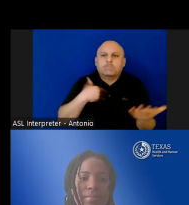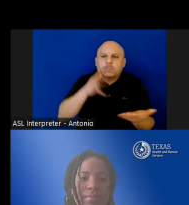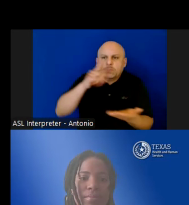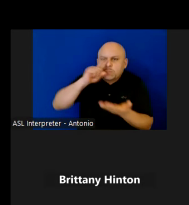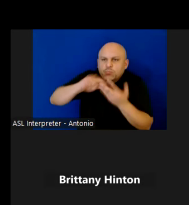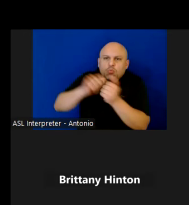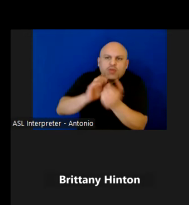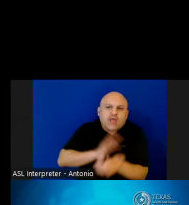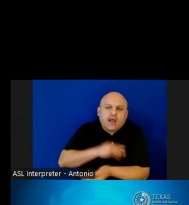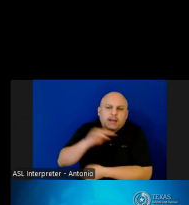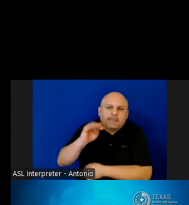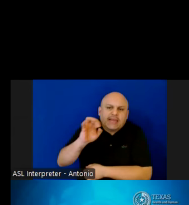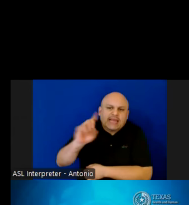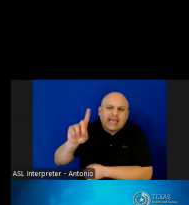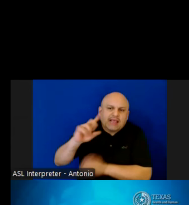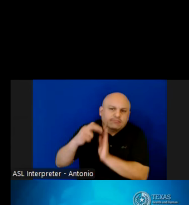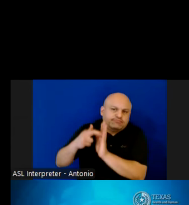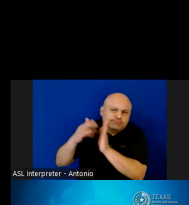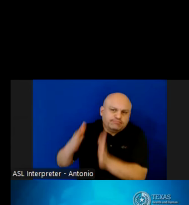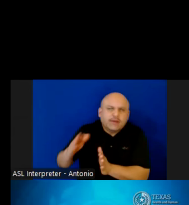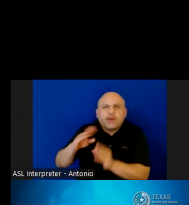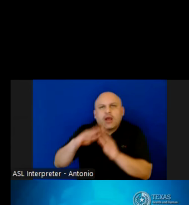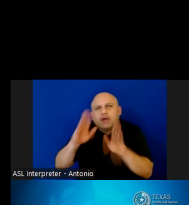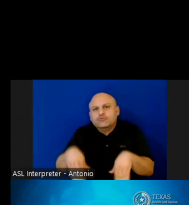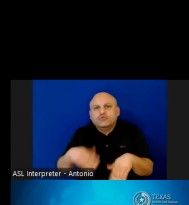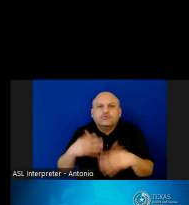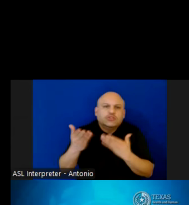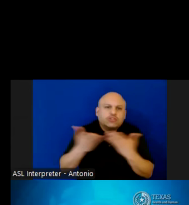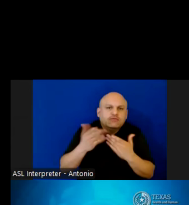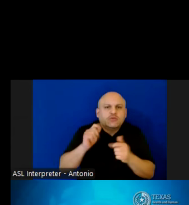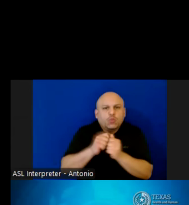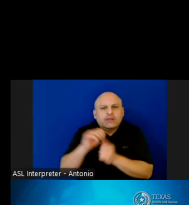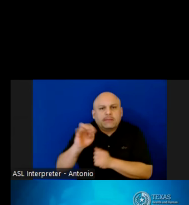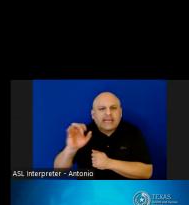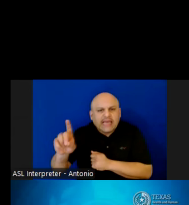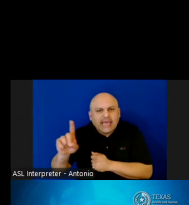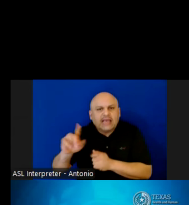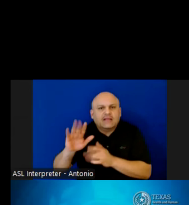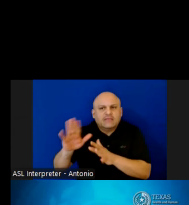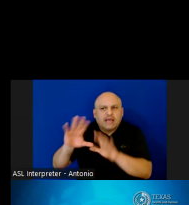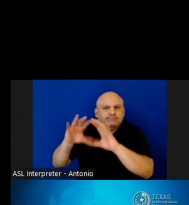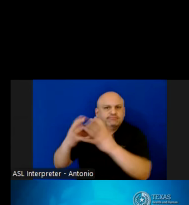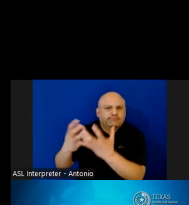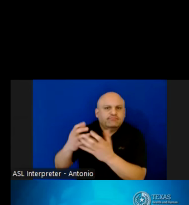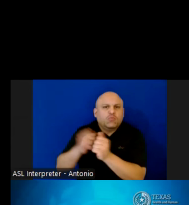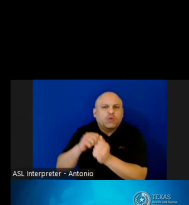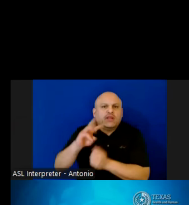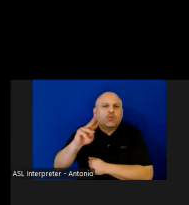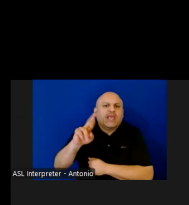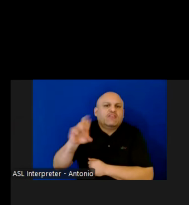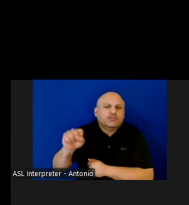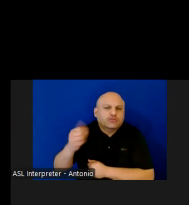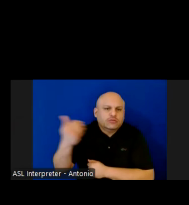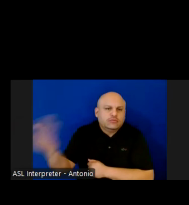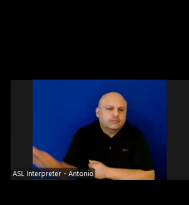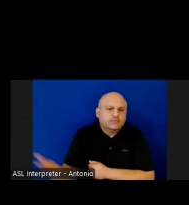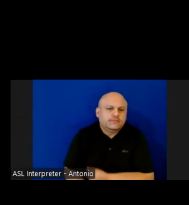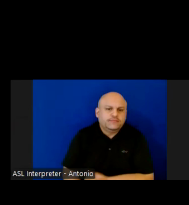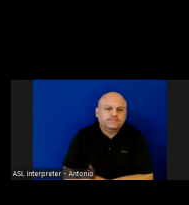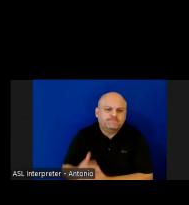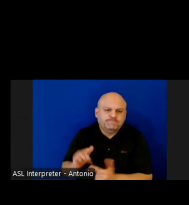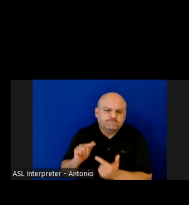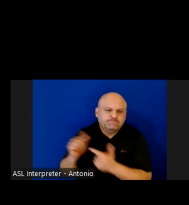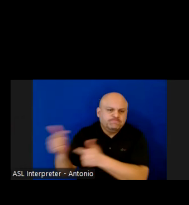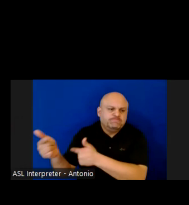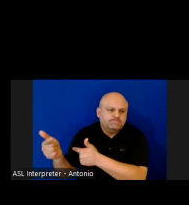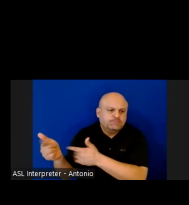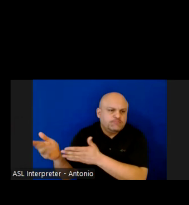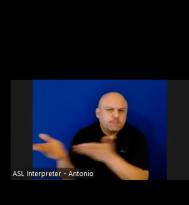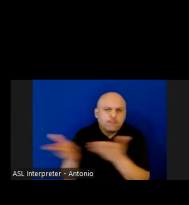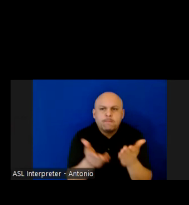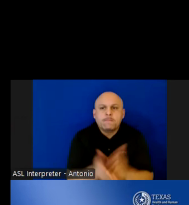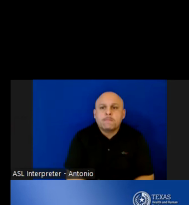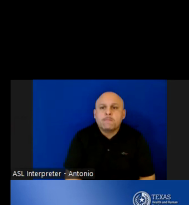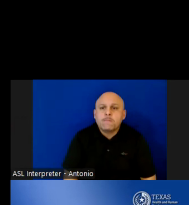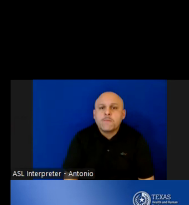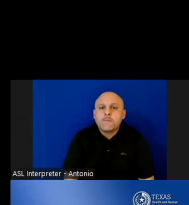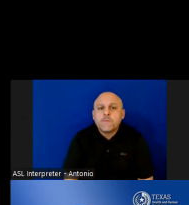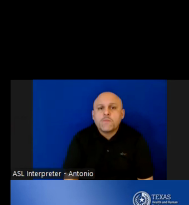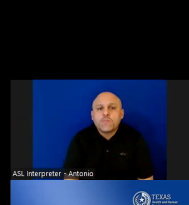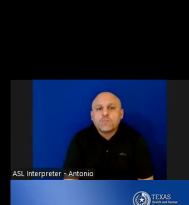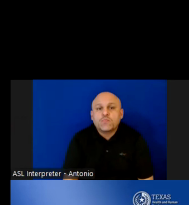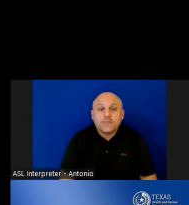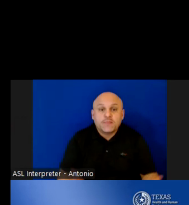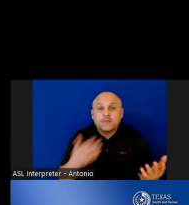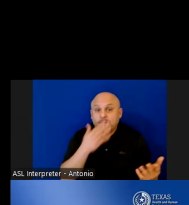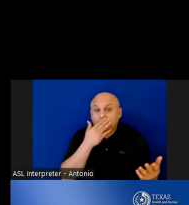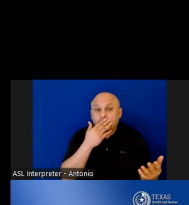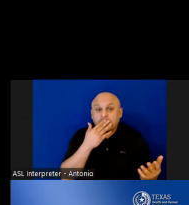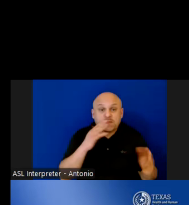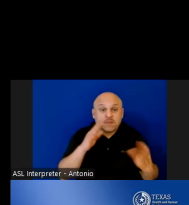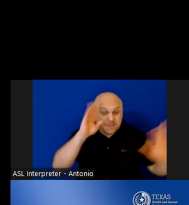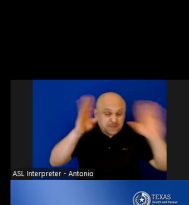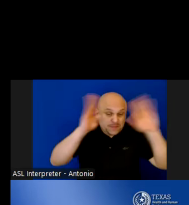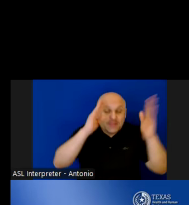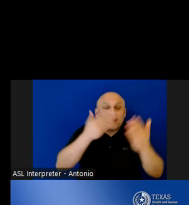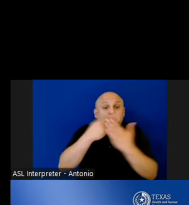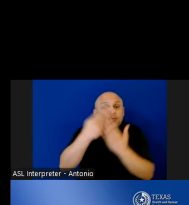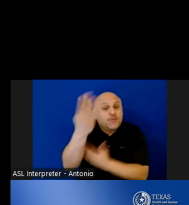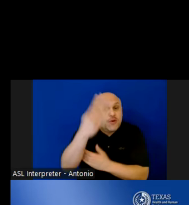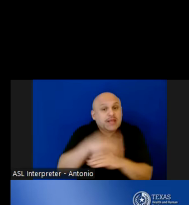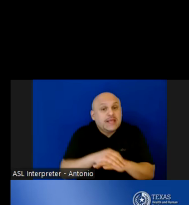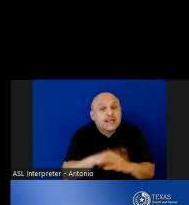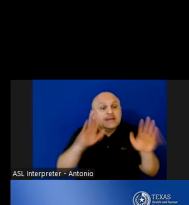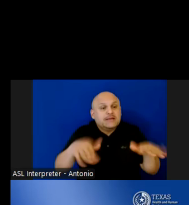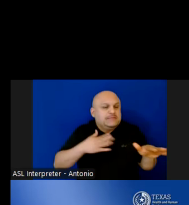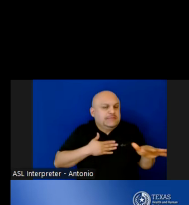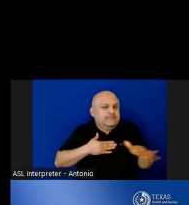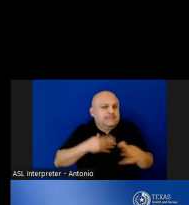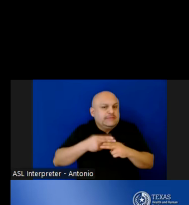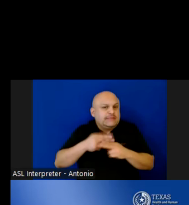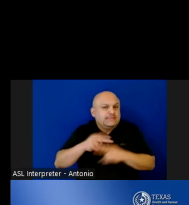Let's check in with our Medicaid representatives about housing services and options within the Medicaid division and waivers.